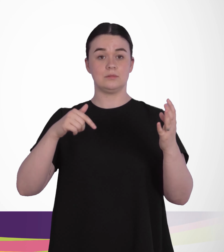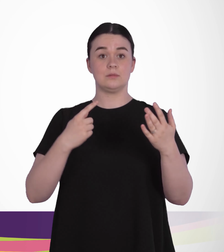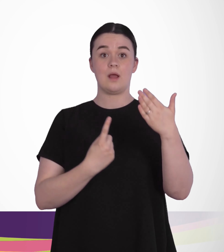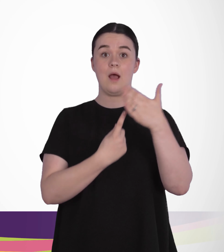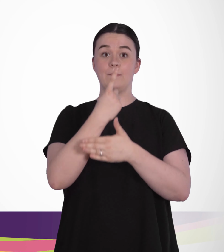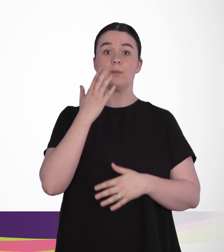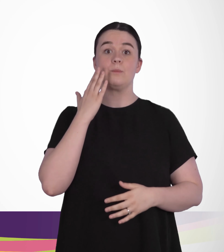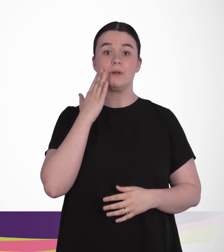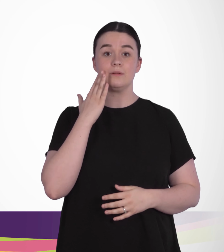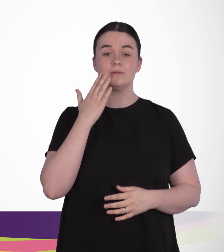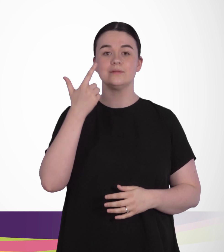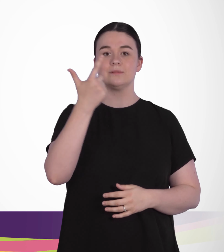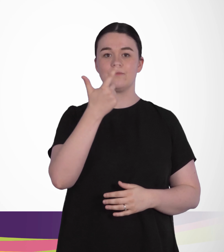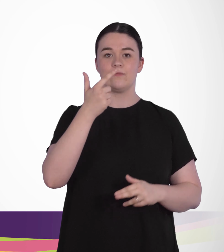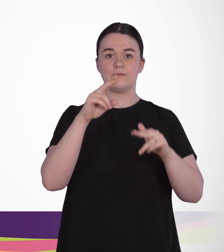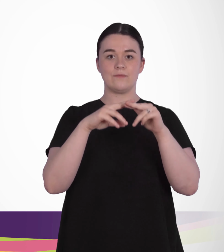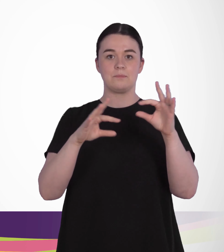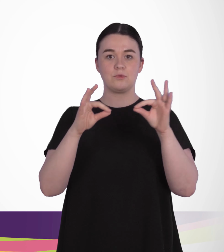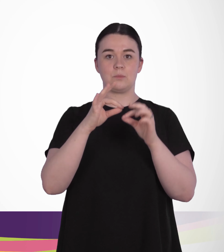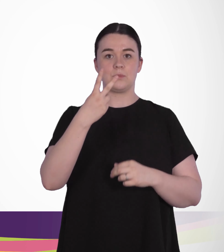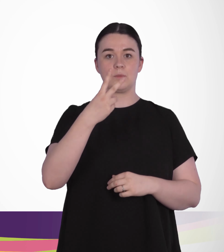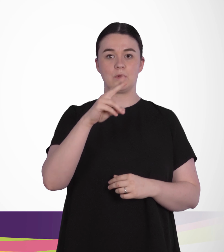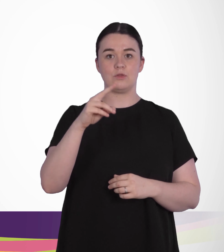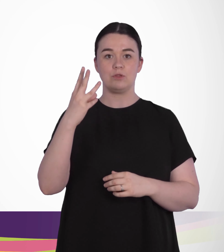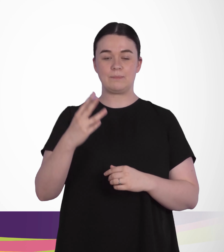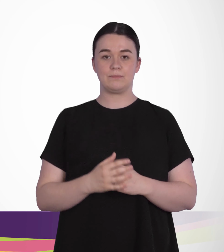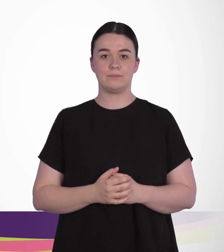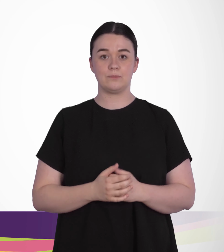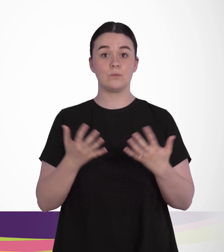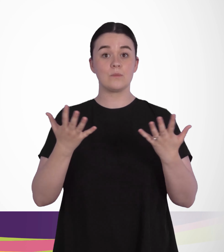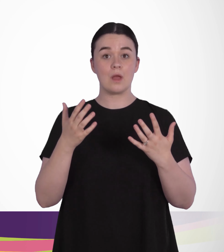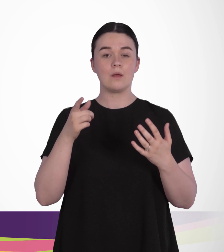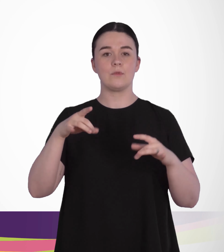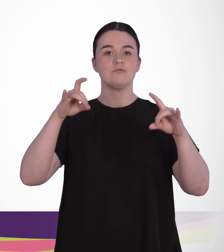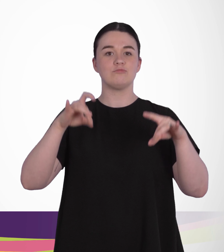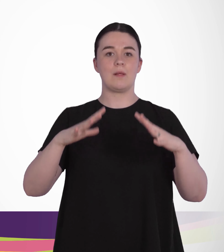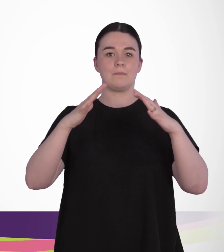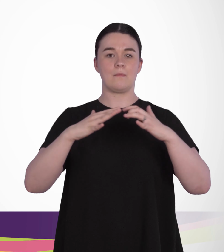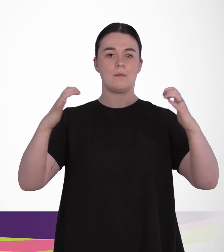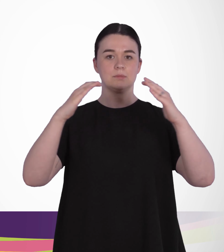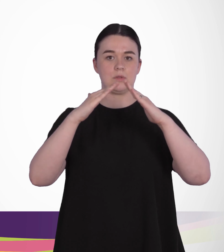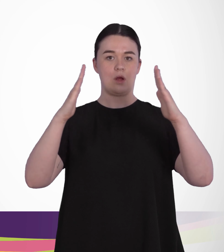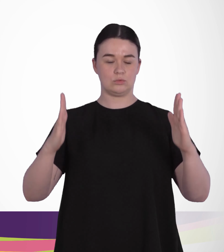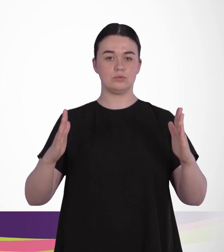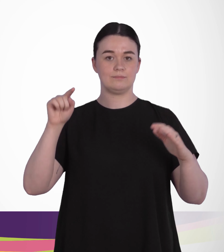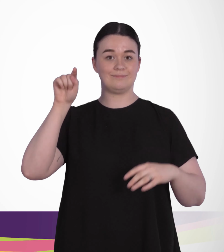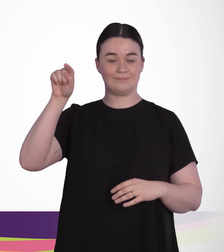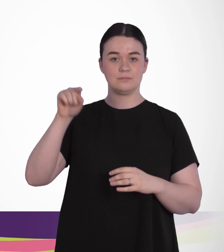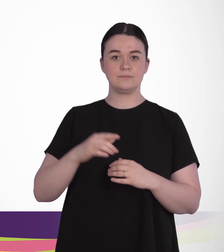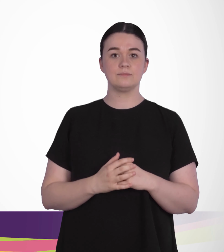Held on 17 February 2023 at Australian Parliament House,